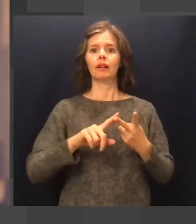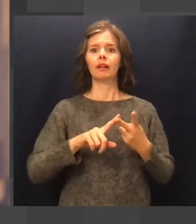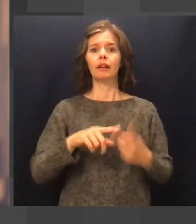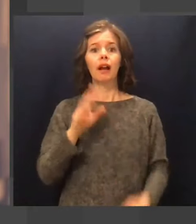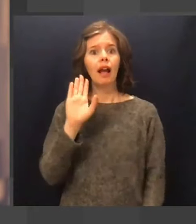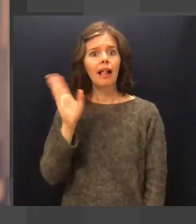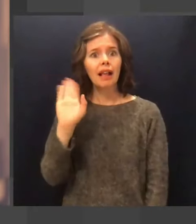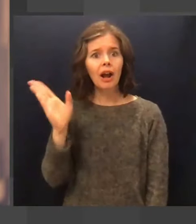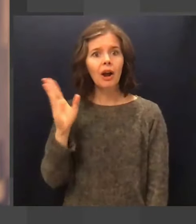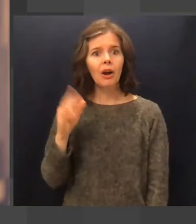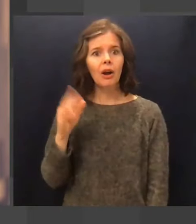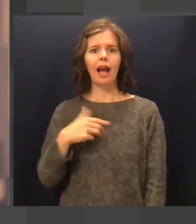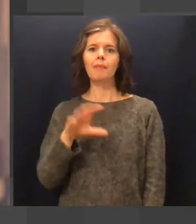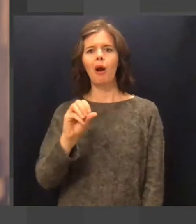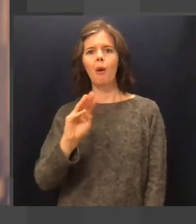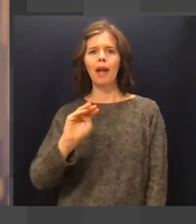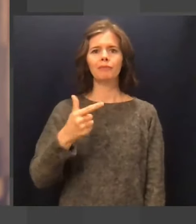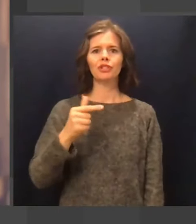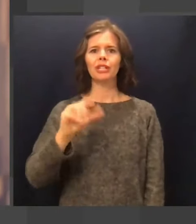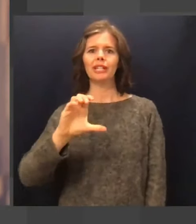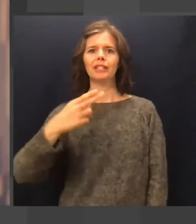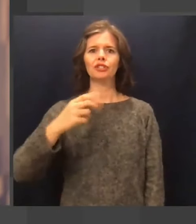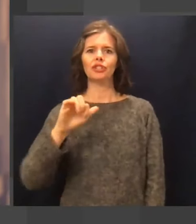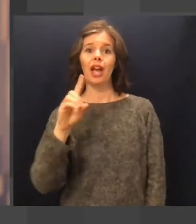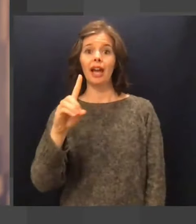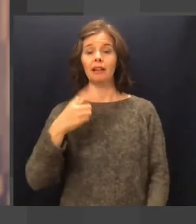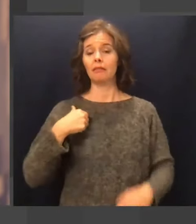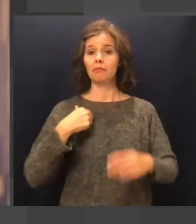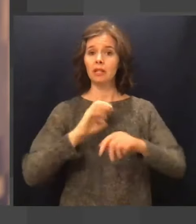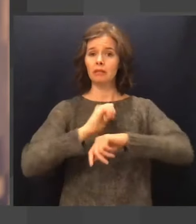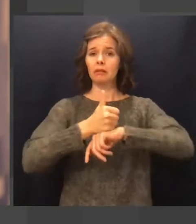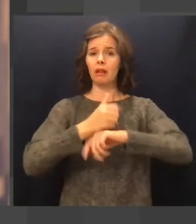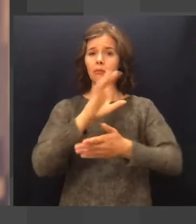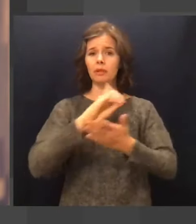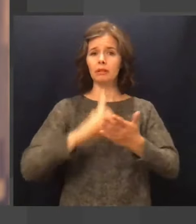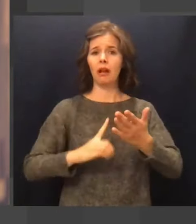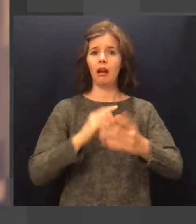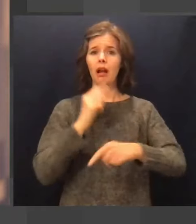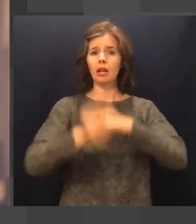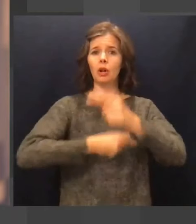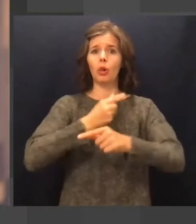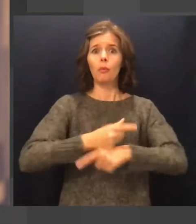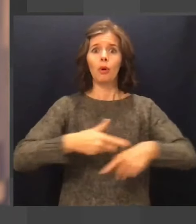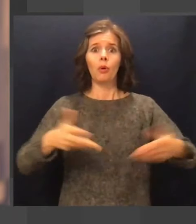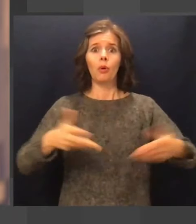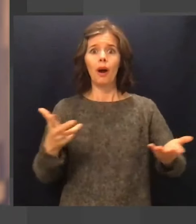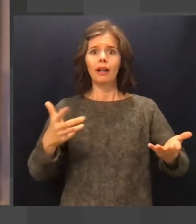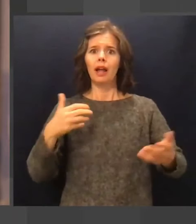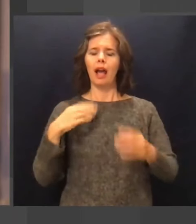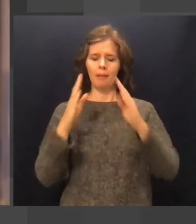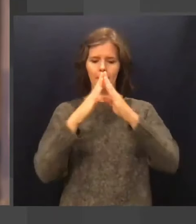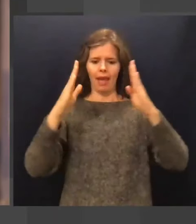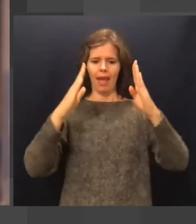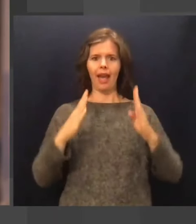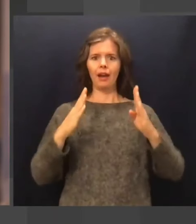TUBES. HELLO, EVERYONE. IF I WERE TO DESIGN A BUILD FOR THE GLOBAL CHAMPIONSHIP I WOULD